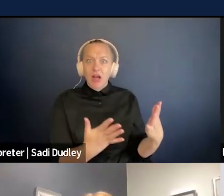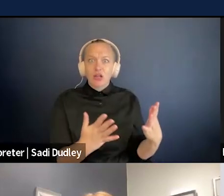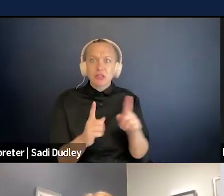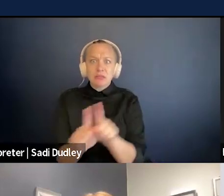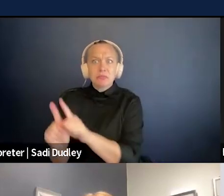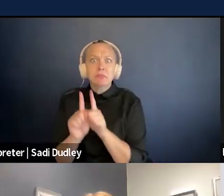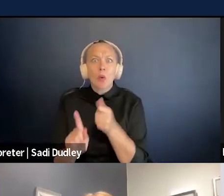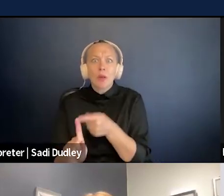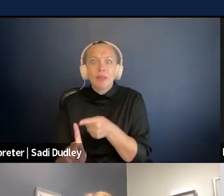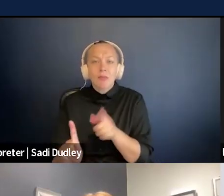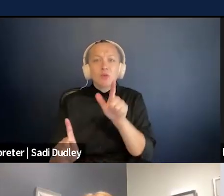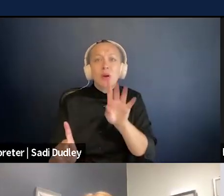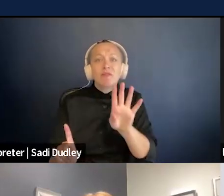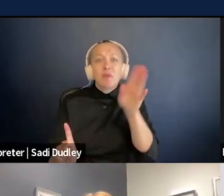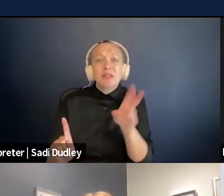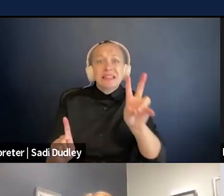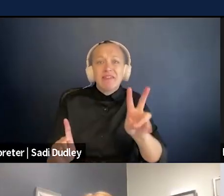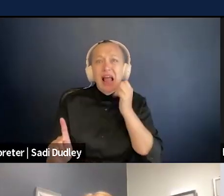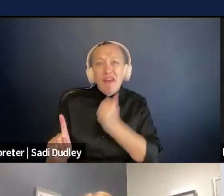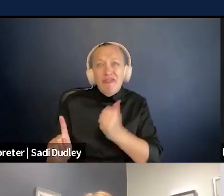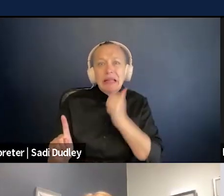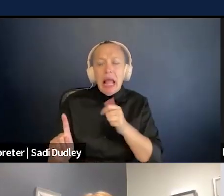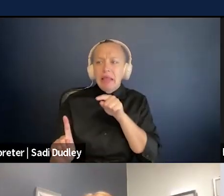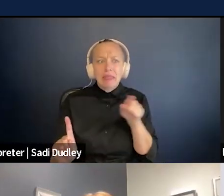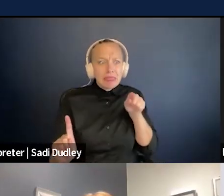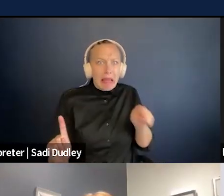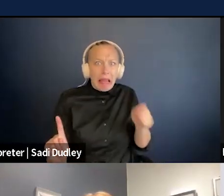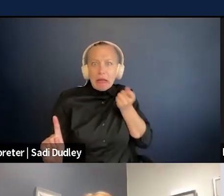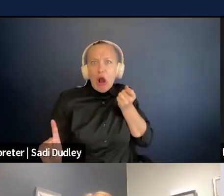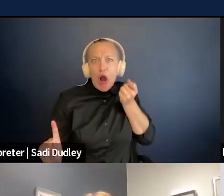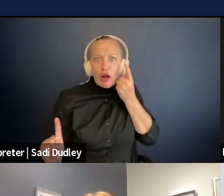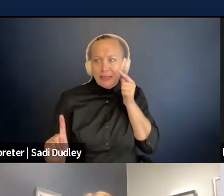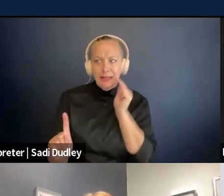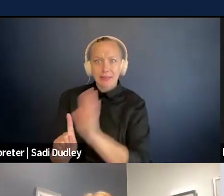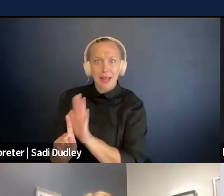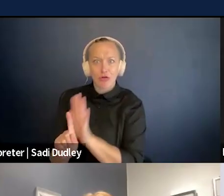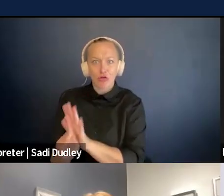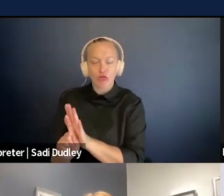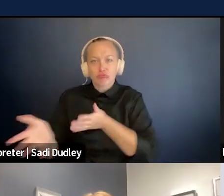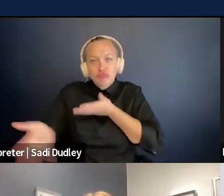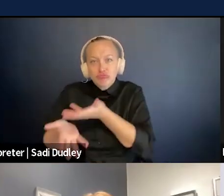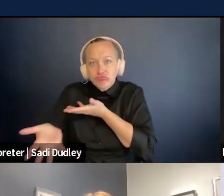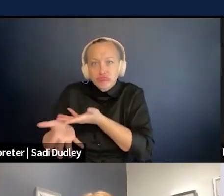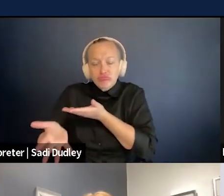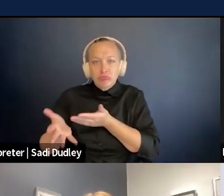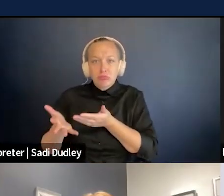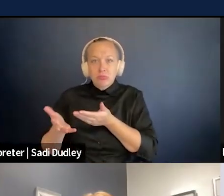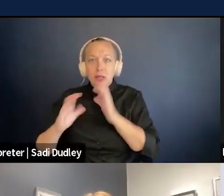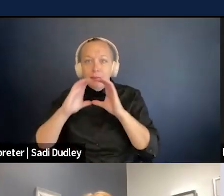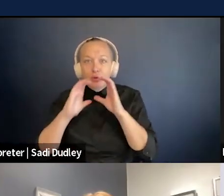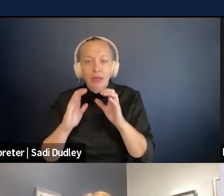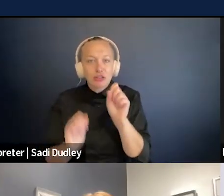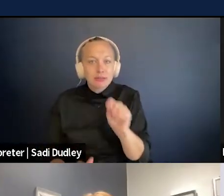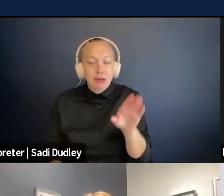every day can help. that person communicate with the doctor. Like, I'm feeling this, I'm feeling that, or that person has a question.